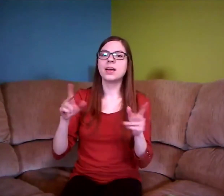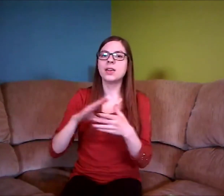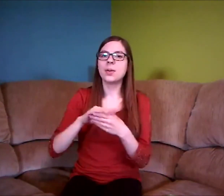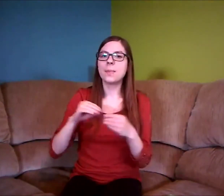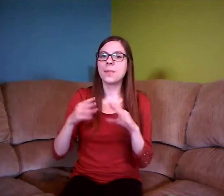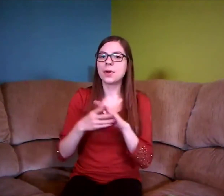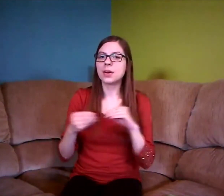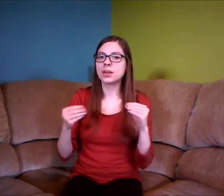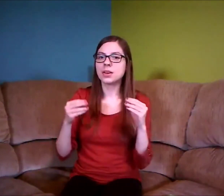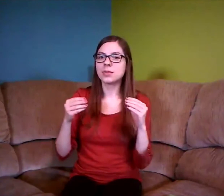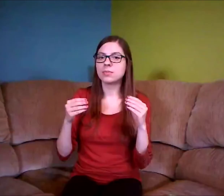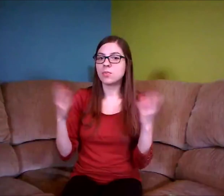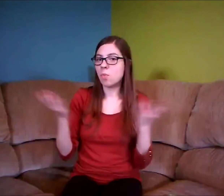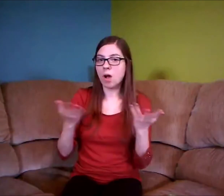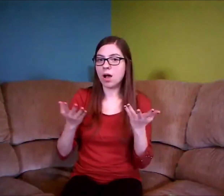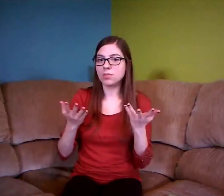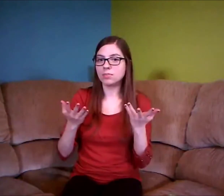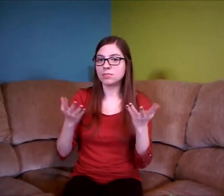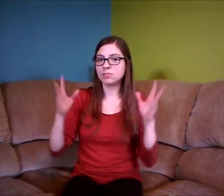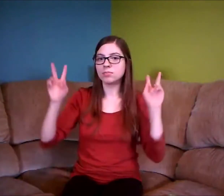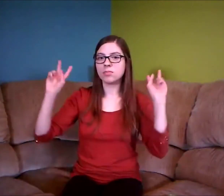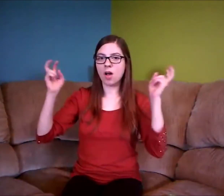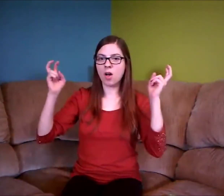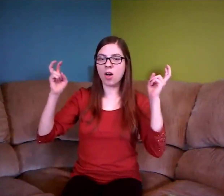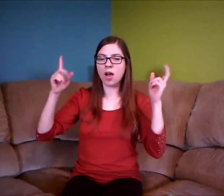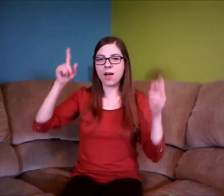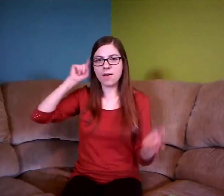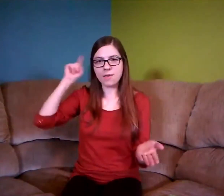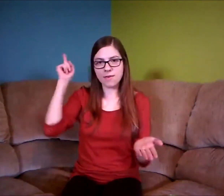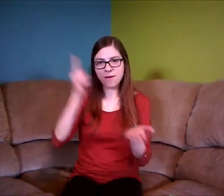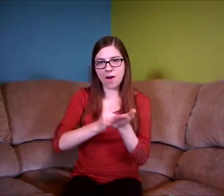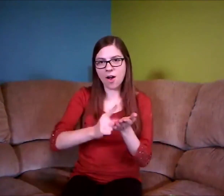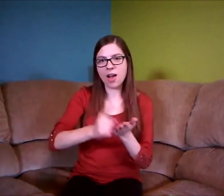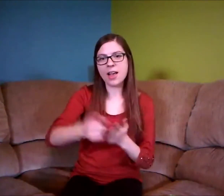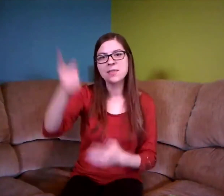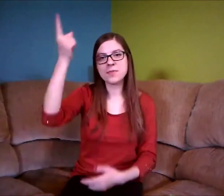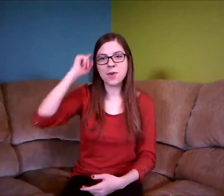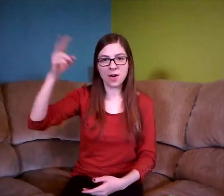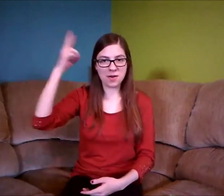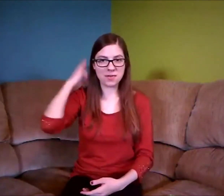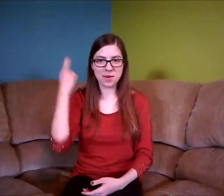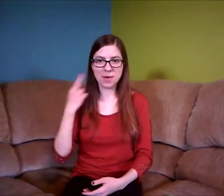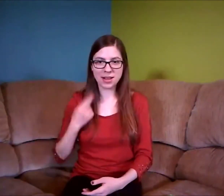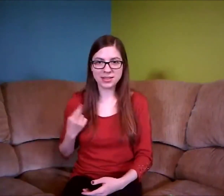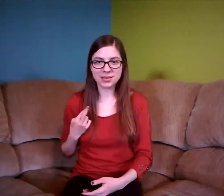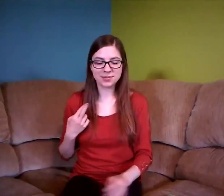The book is called Falling for Rapunzel.